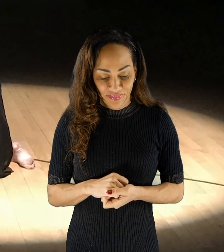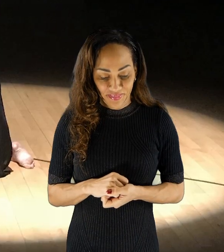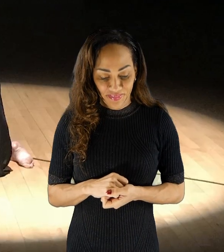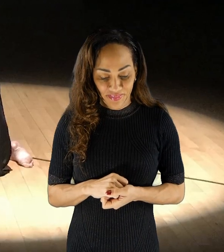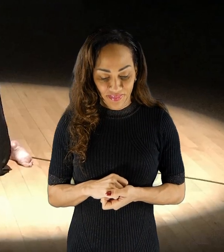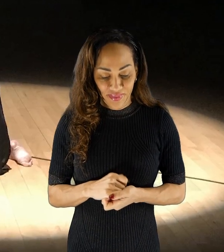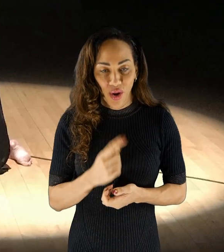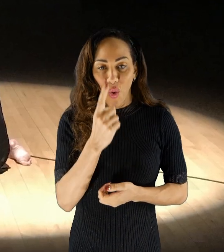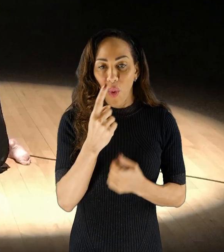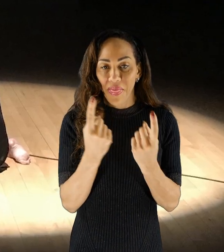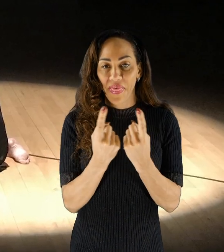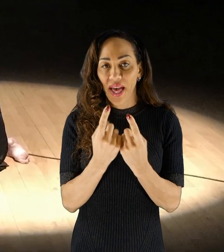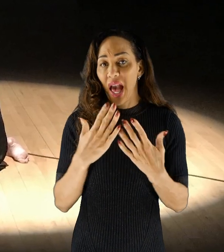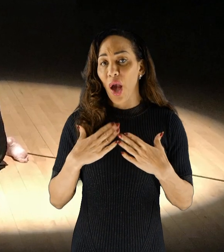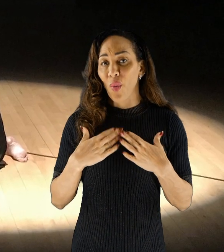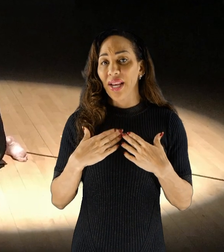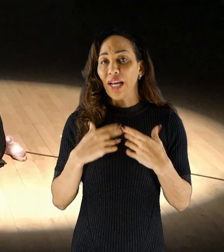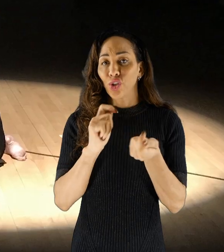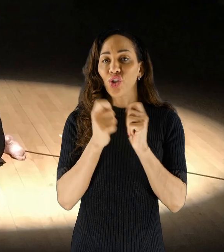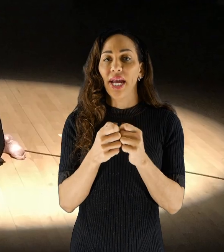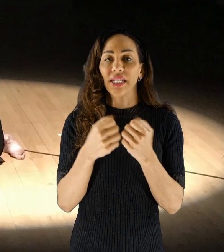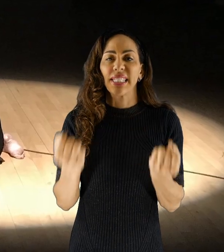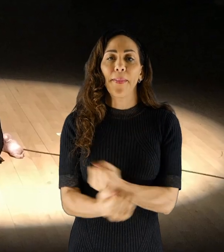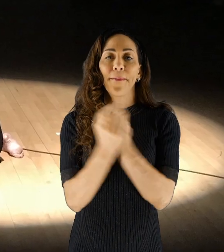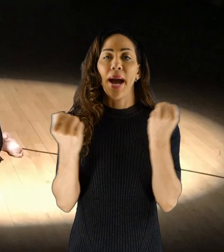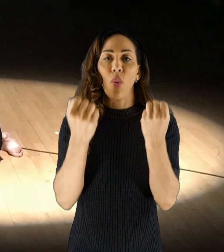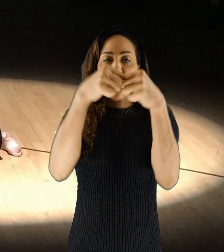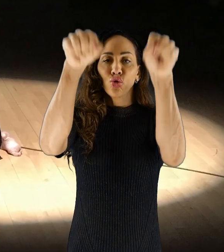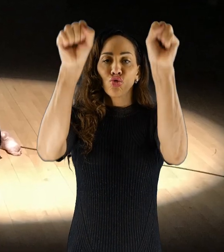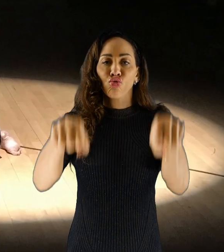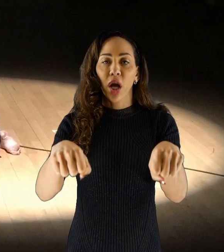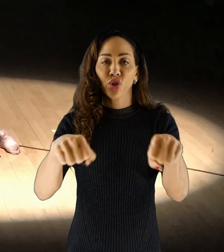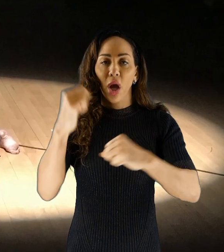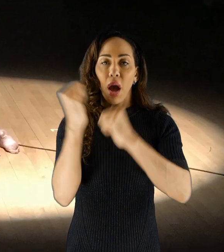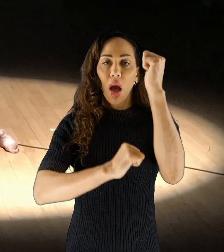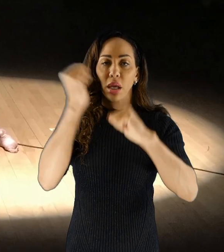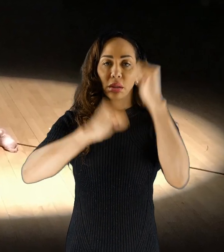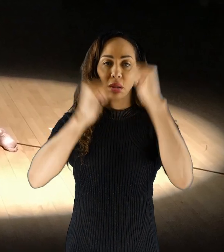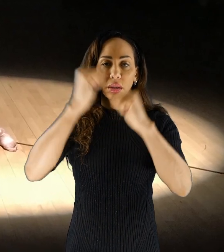So I try and create more support for artists right at the bottom, so at the grassroots level,